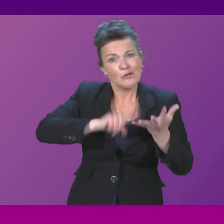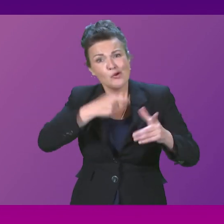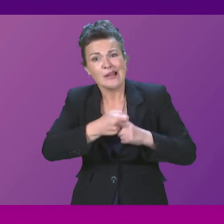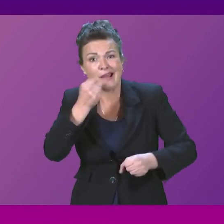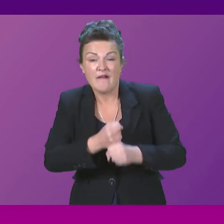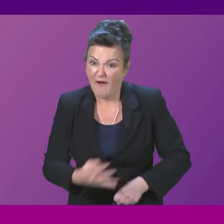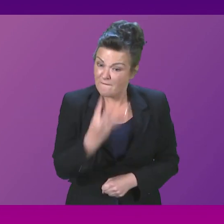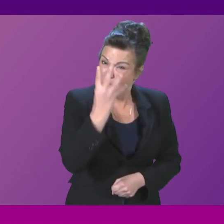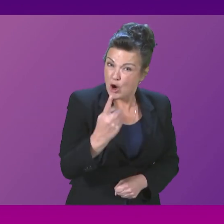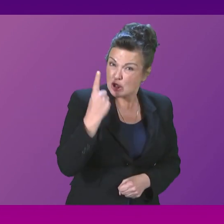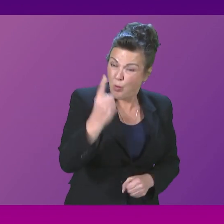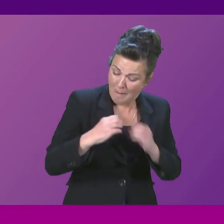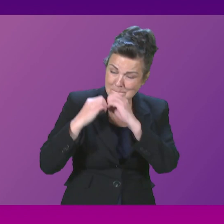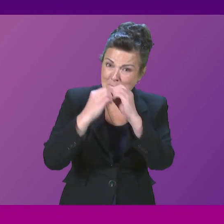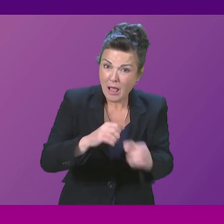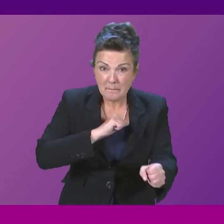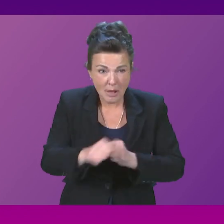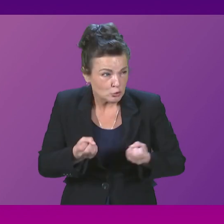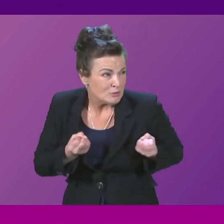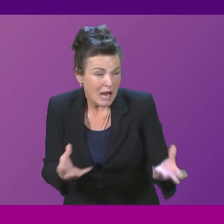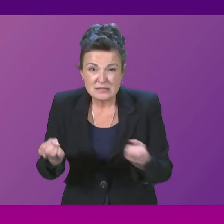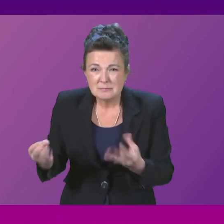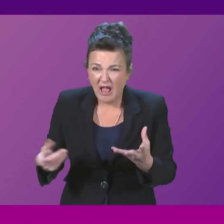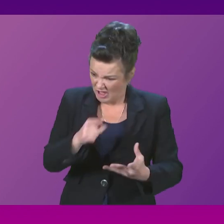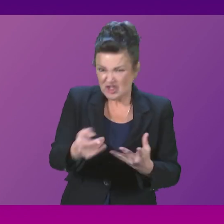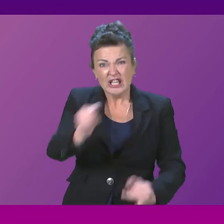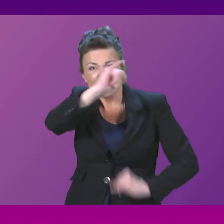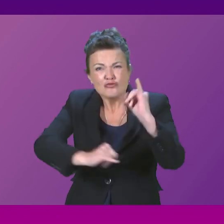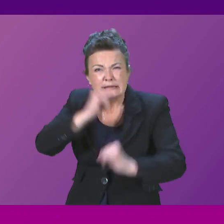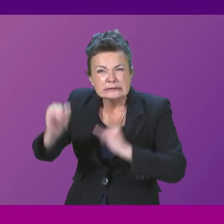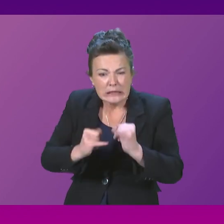billion to spend—and criticises every element of it.